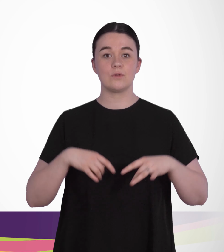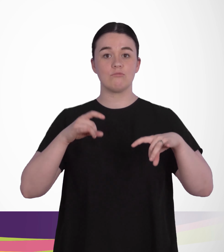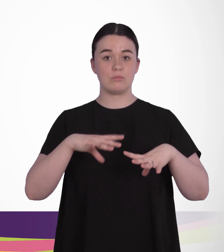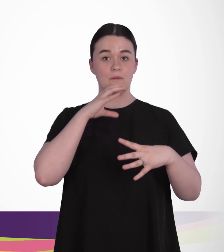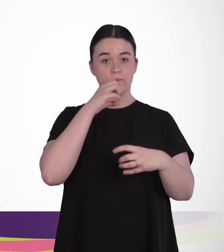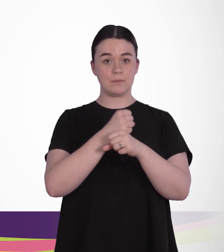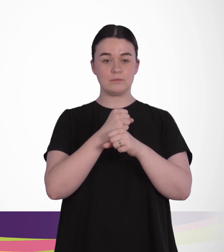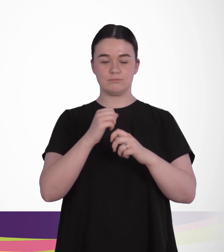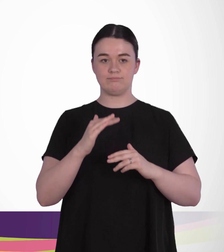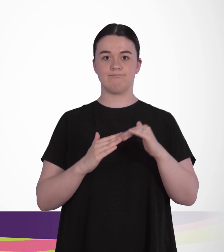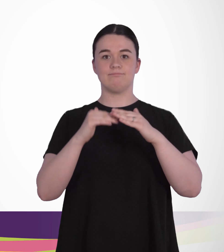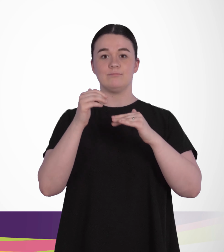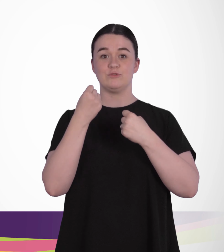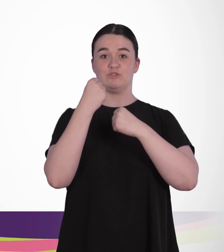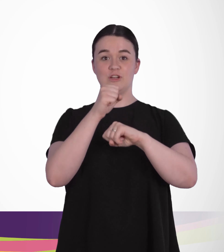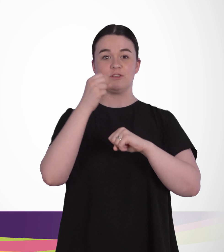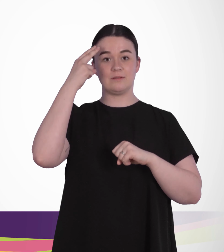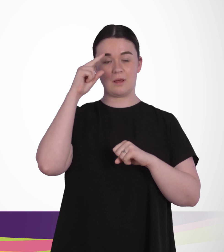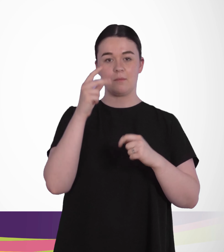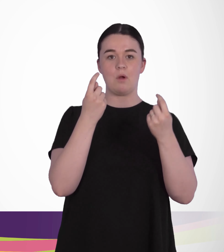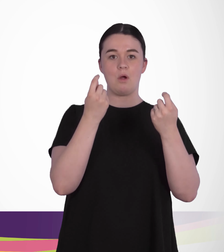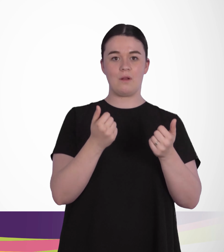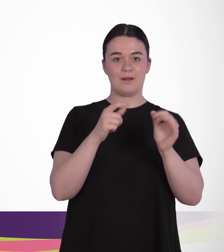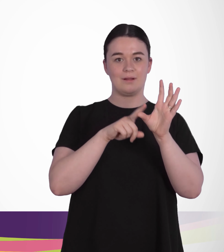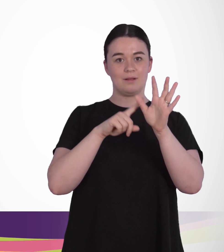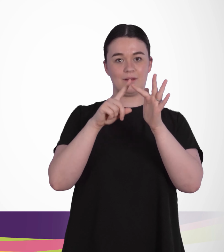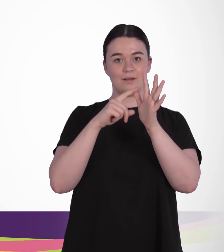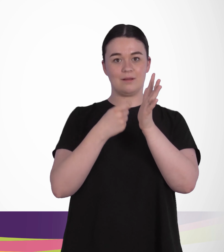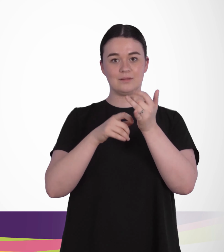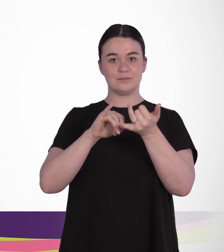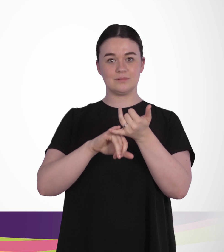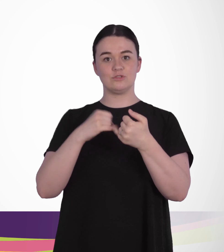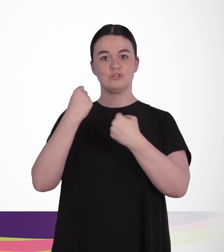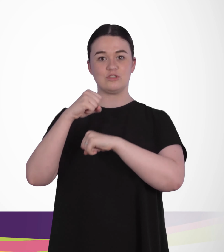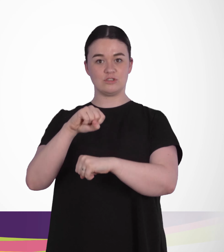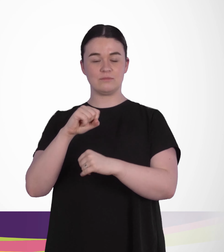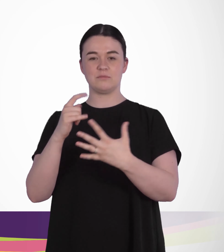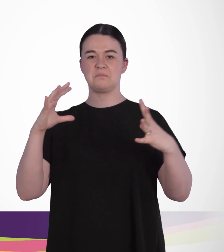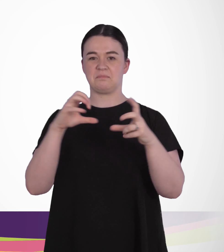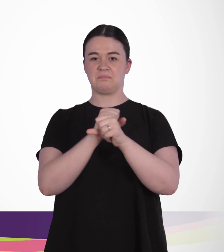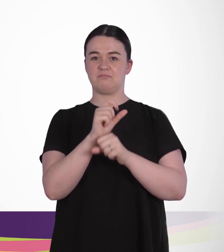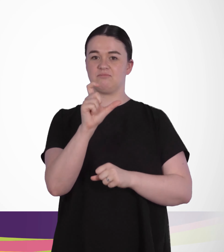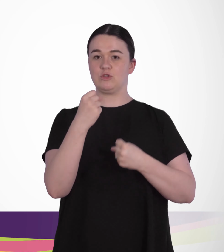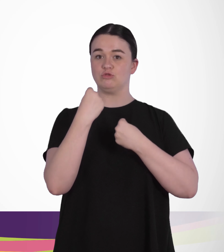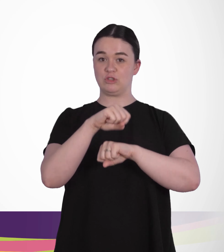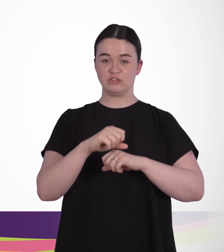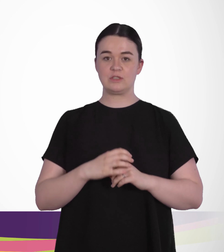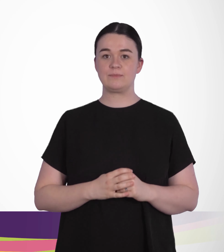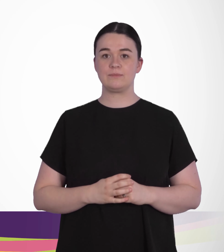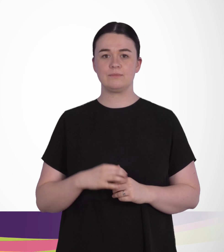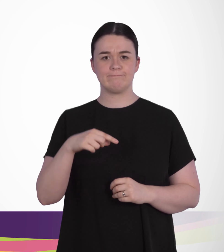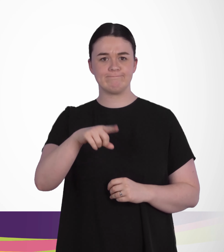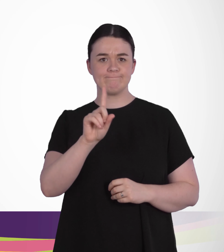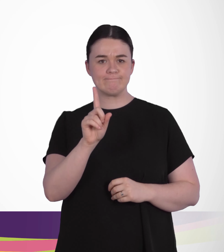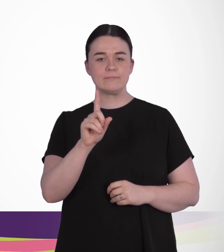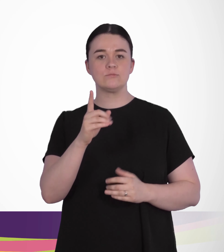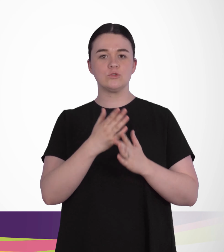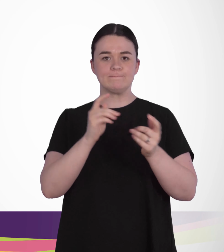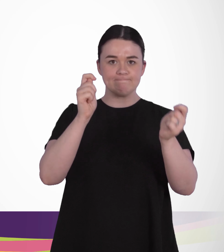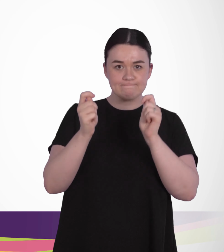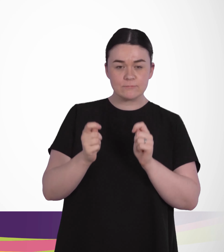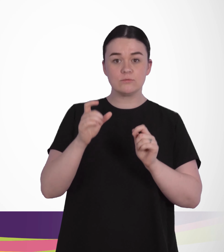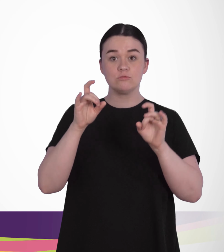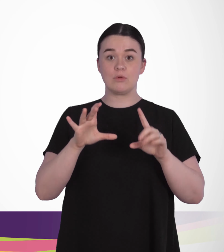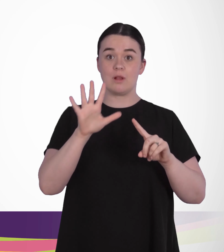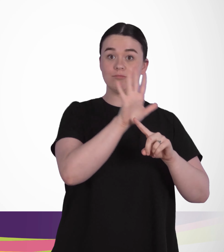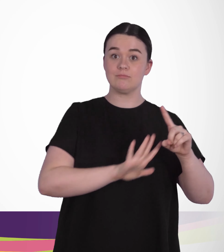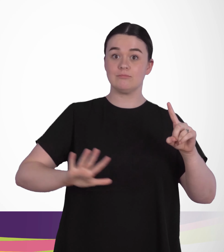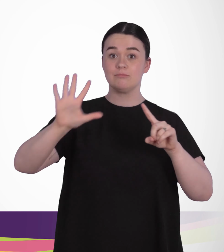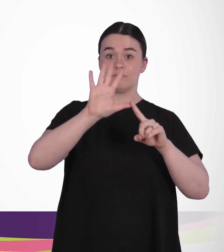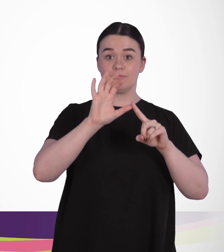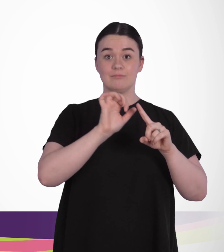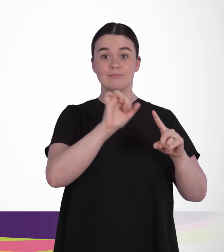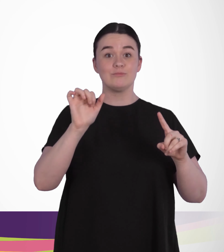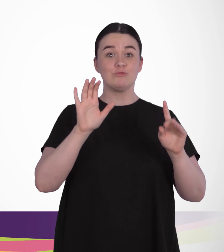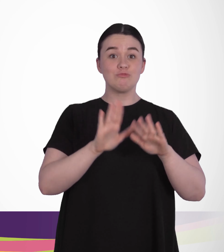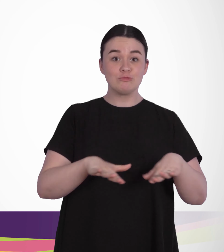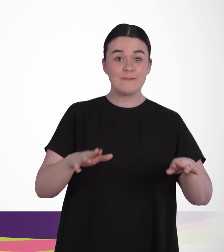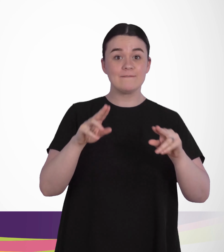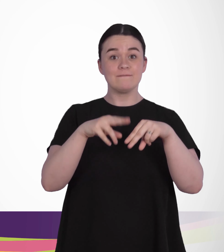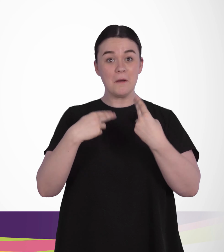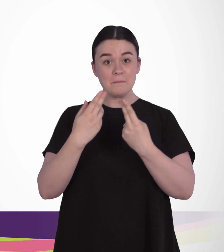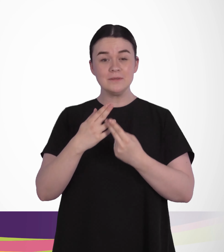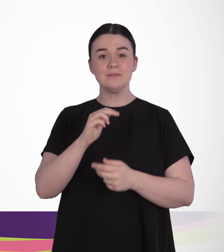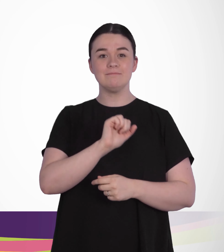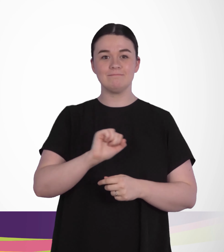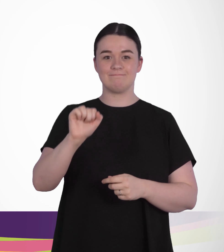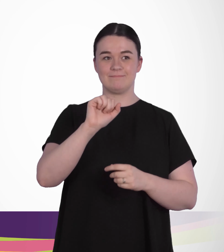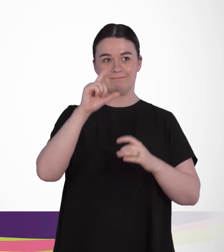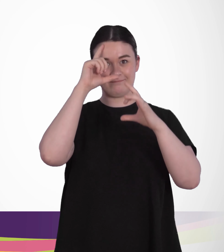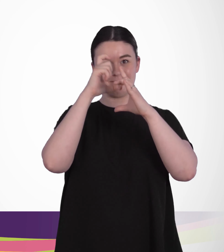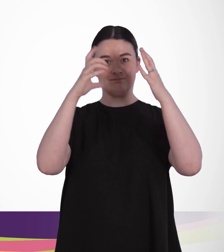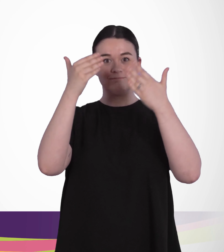The Australian Government is developing an Early Years Strategy (the Strategy) to shape its vision